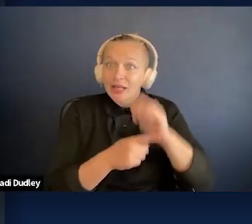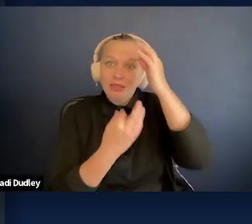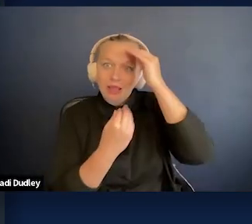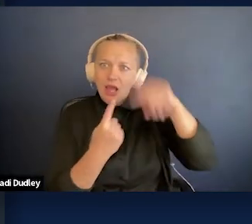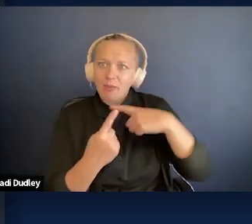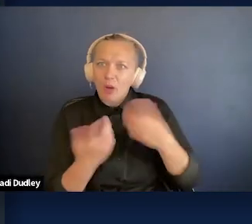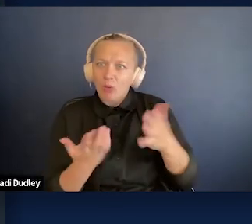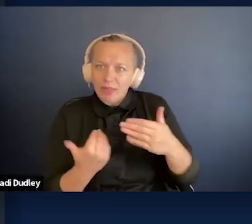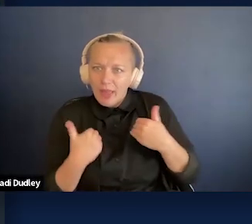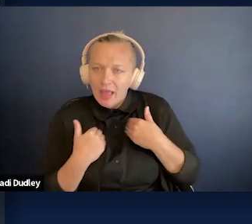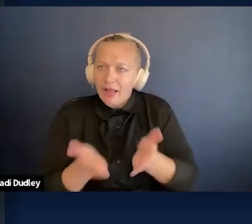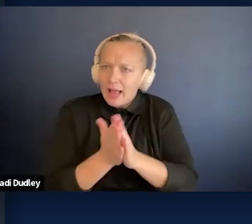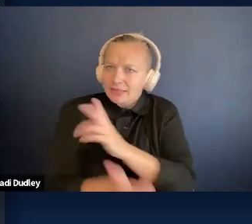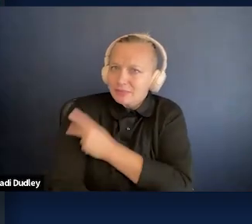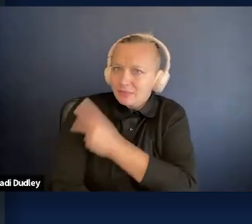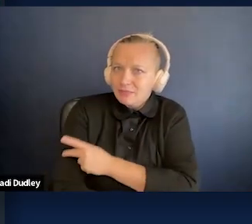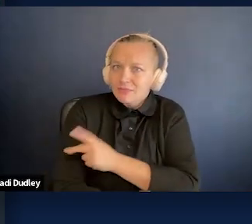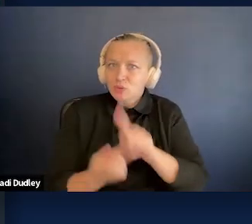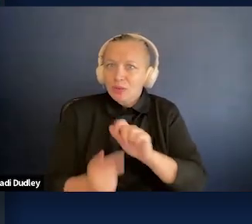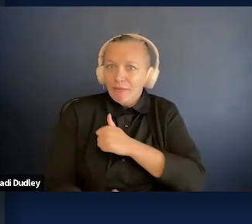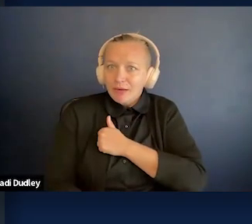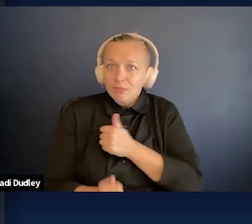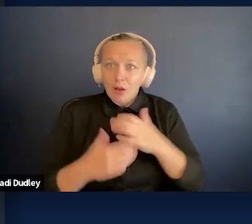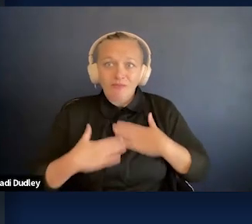whether or not to refer them to adaptive sports.